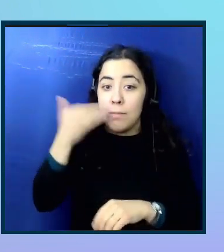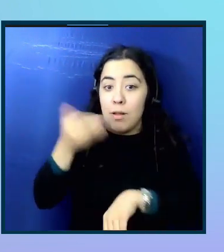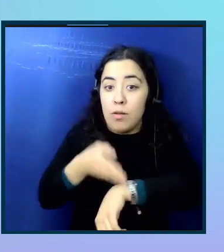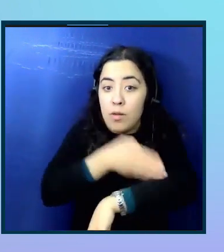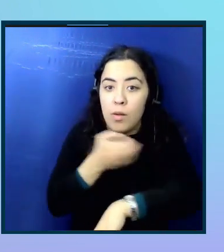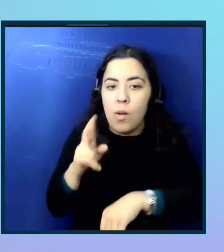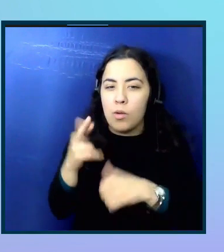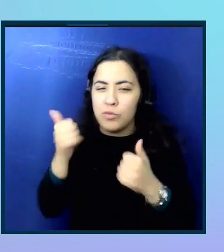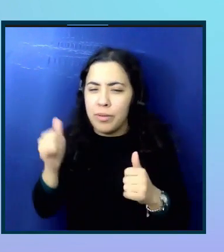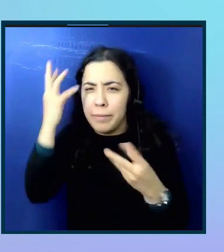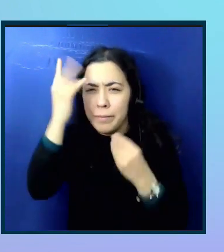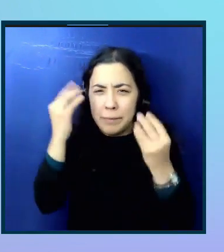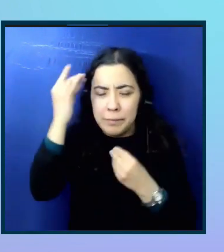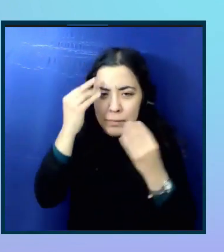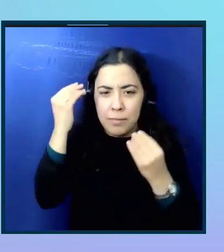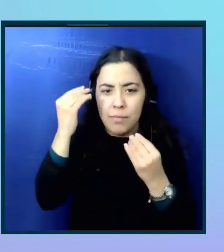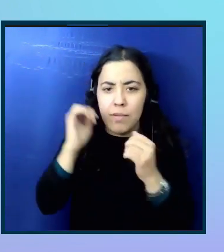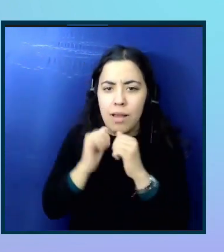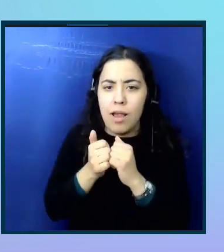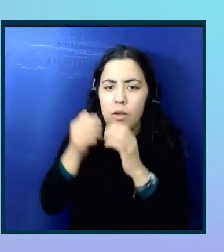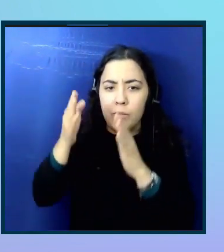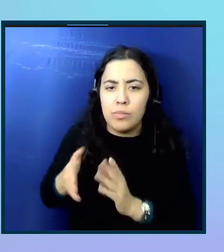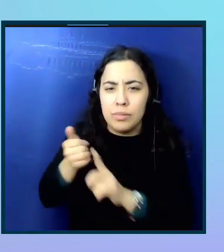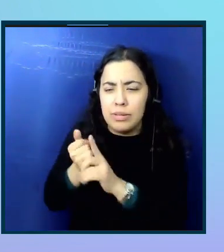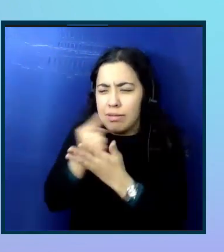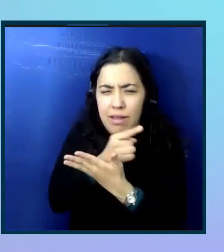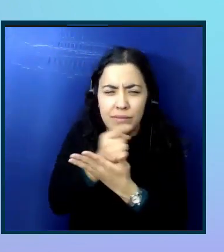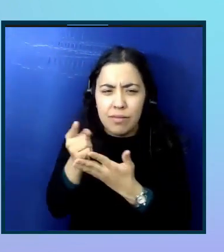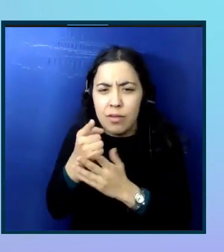how someone may navigate from one end of the campus